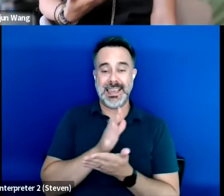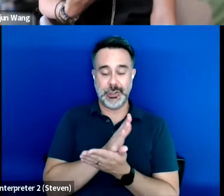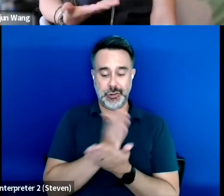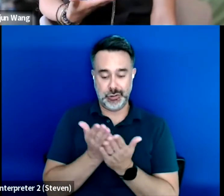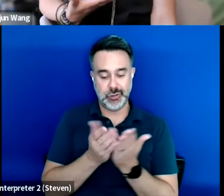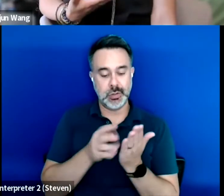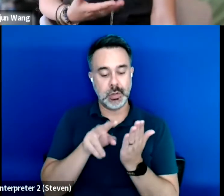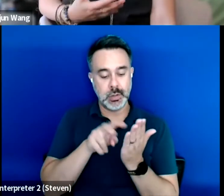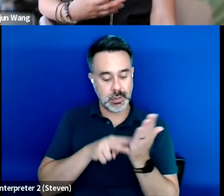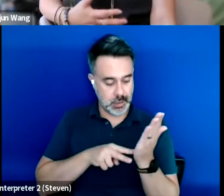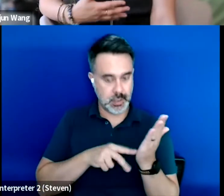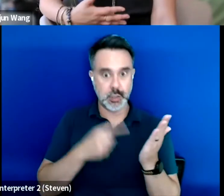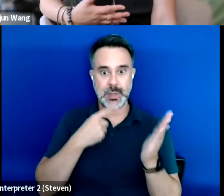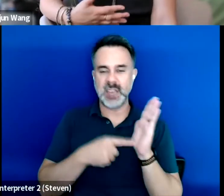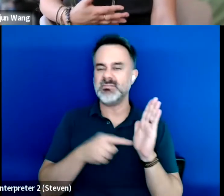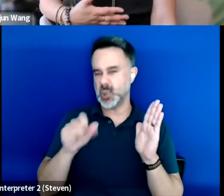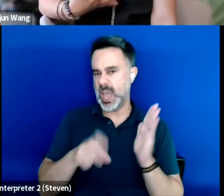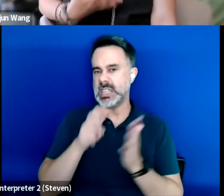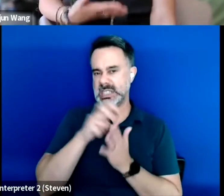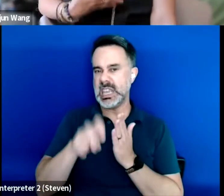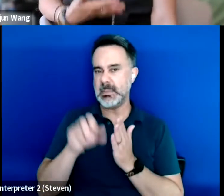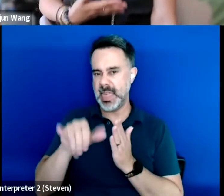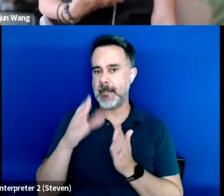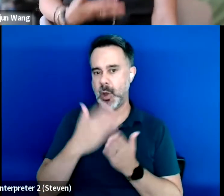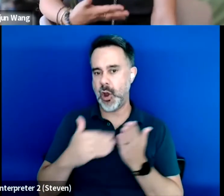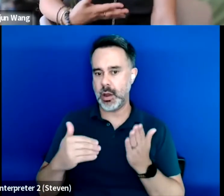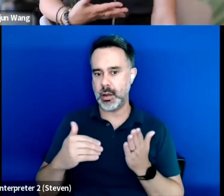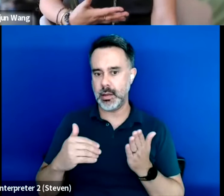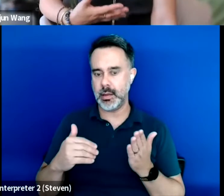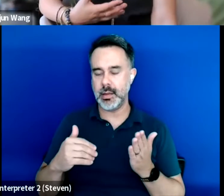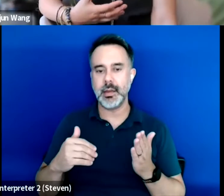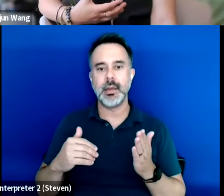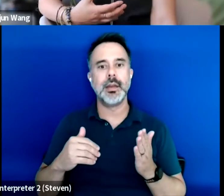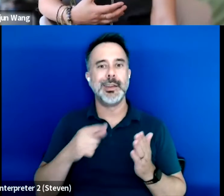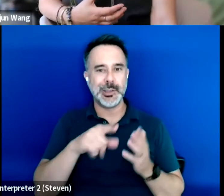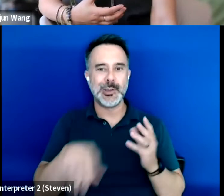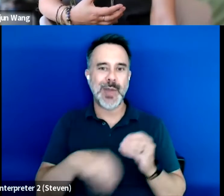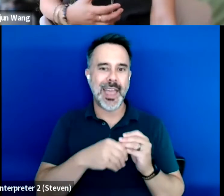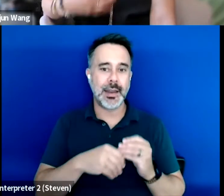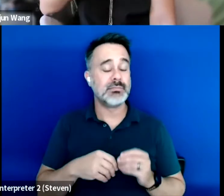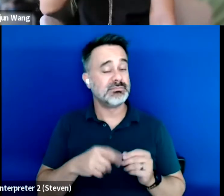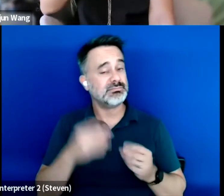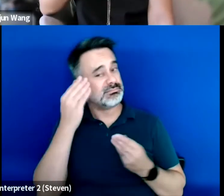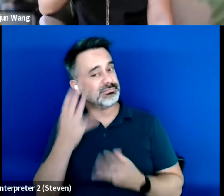The New York Times review of my book actually -- you know how New York Times book reviews tend